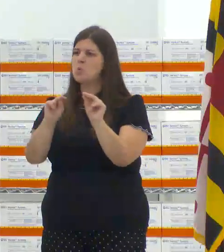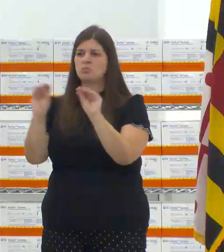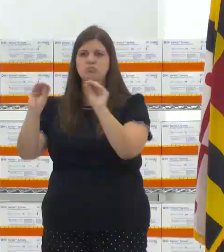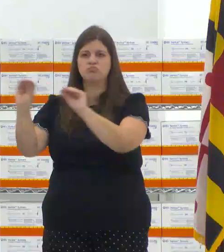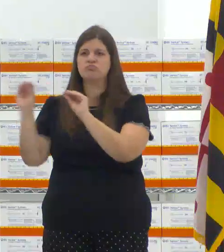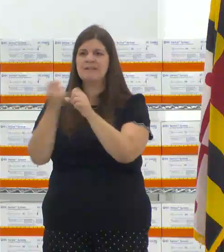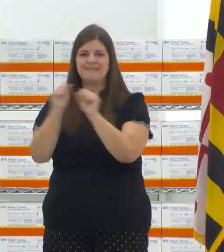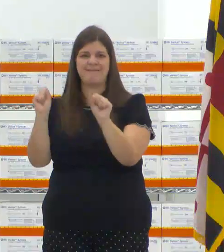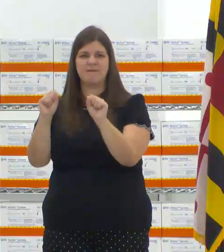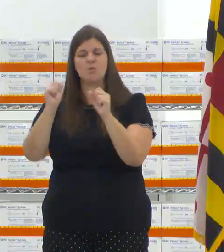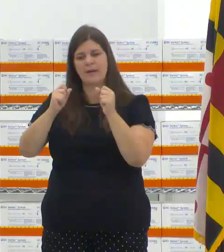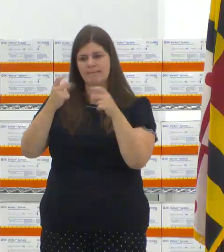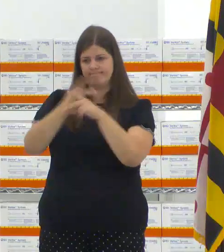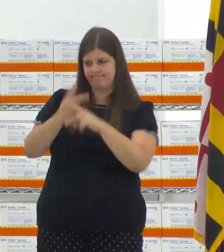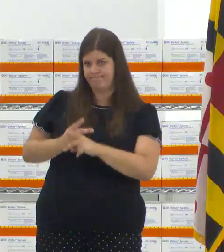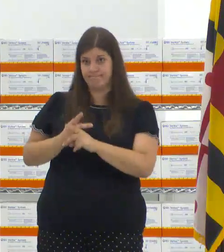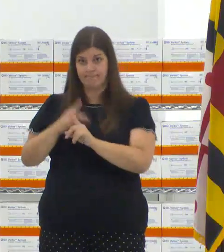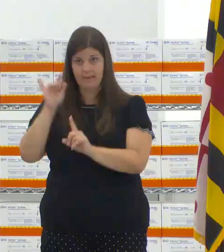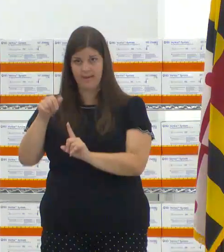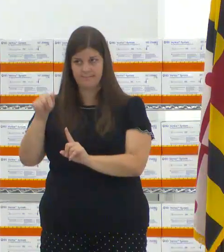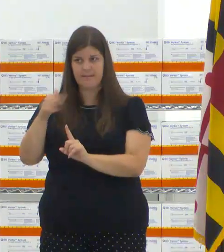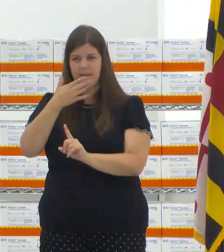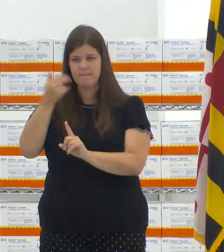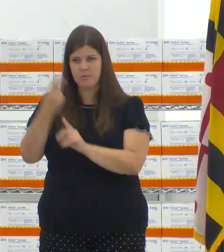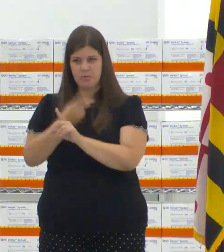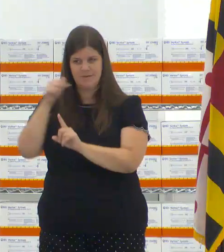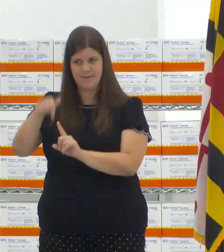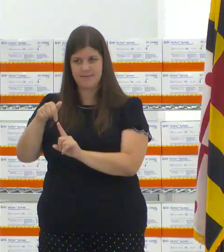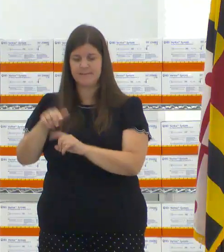that either they're infected or not infected because you don't want them exposing the population.